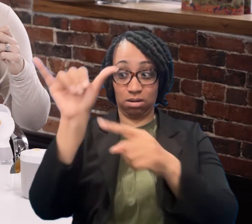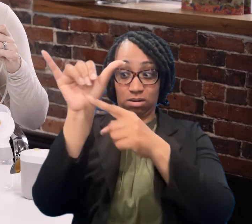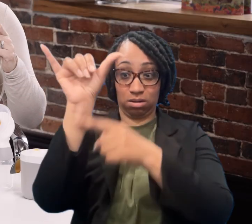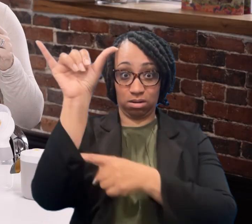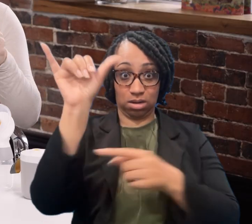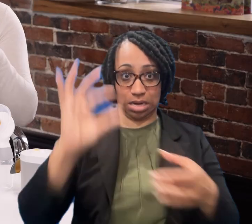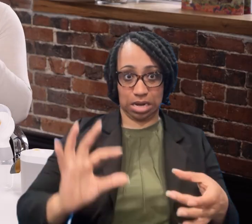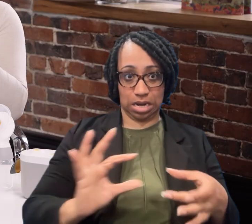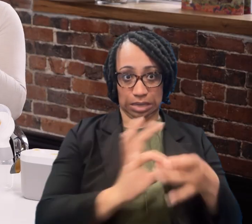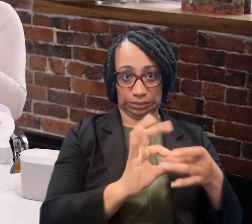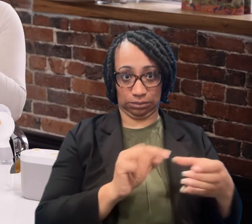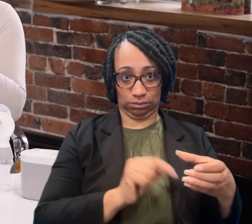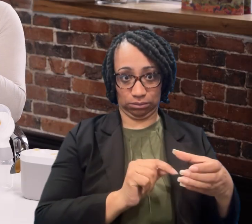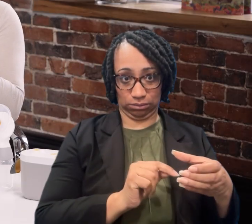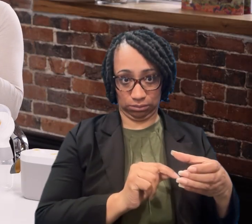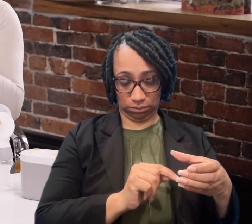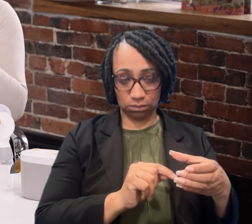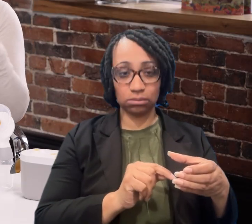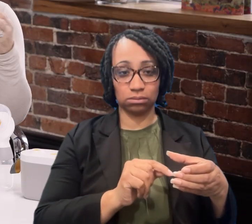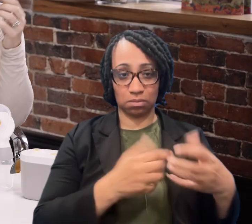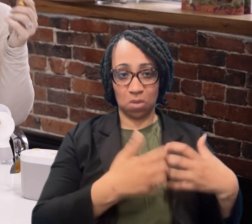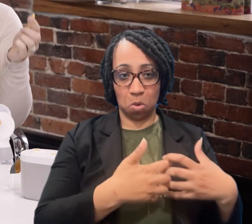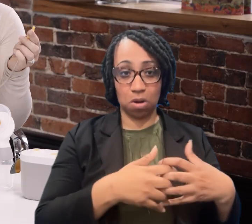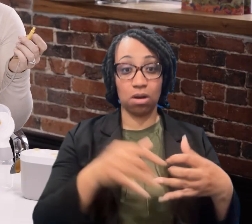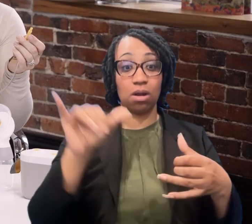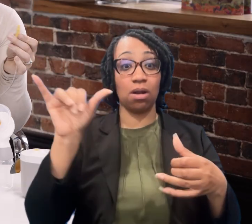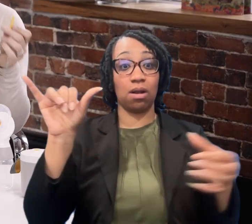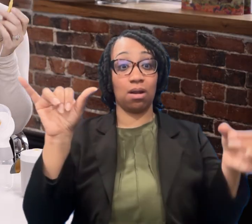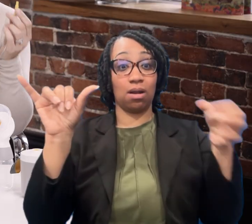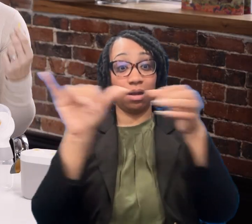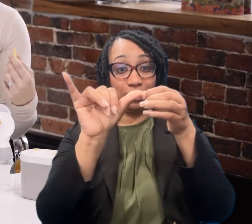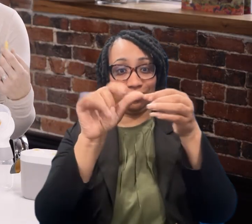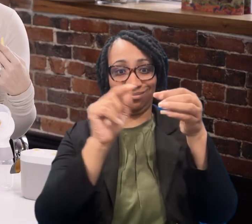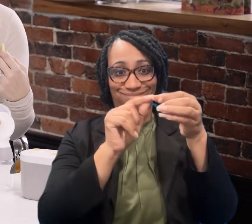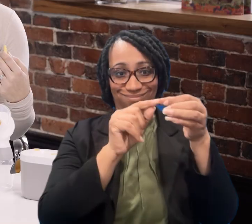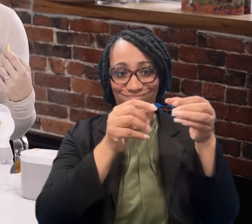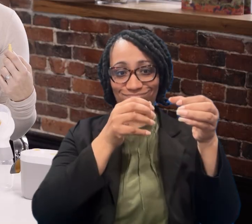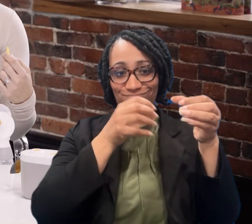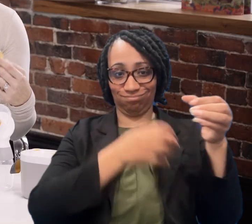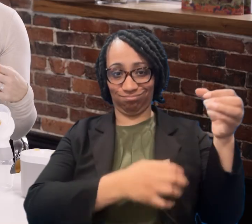If you're going to double pump, you're going to put both collection kits on and pump both sides.